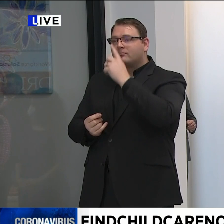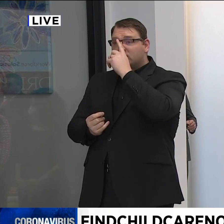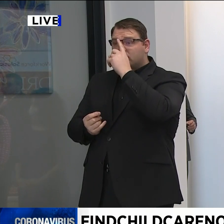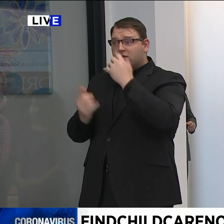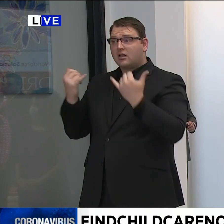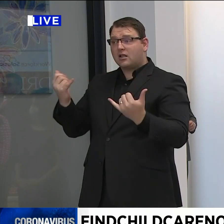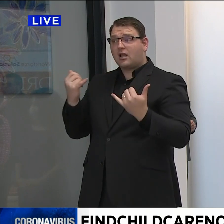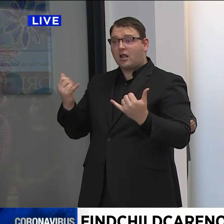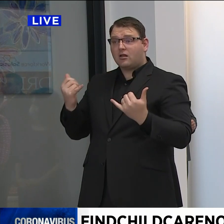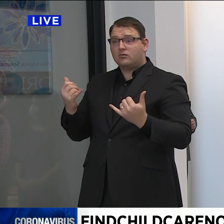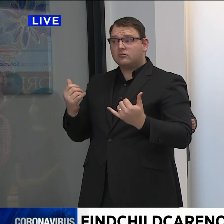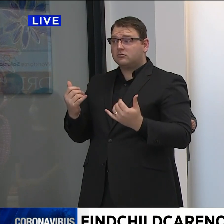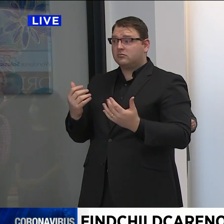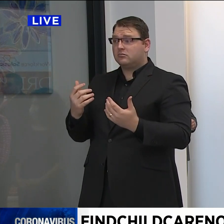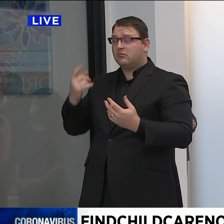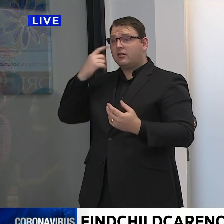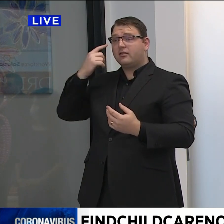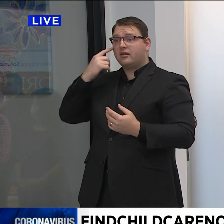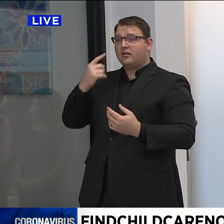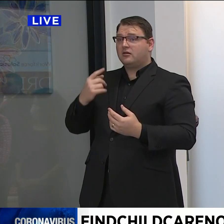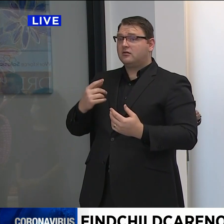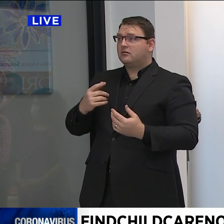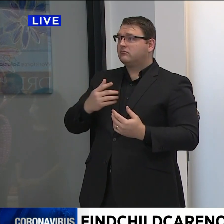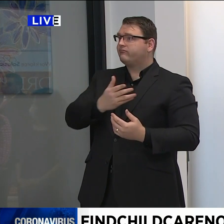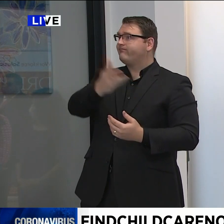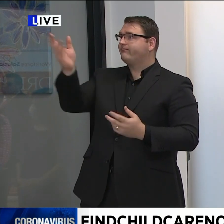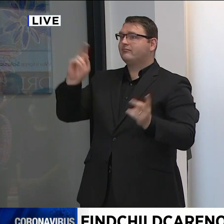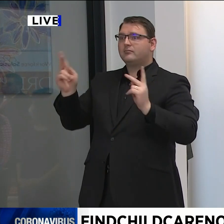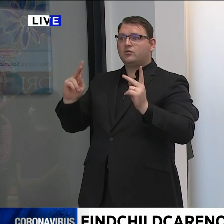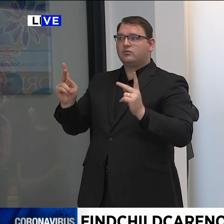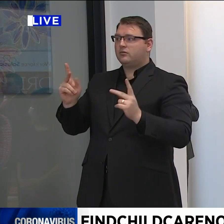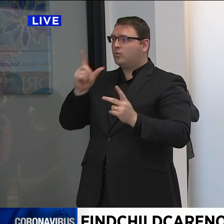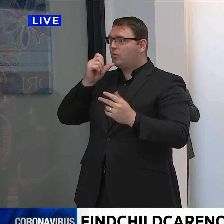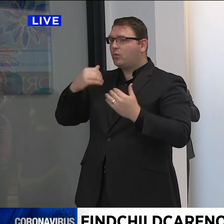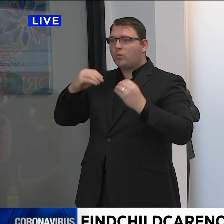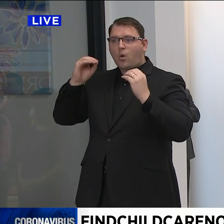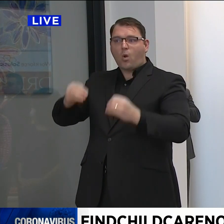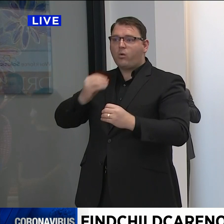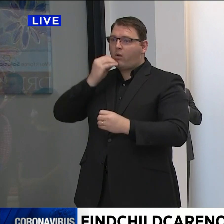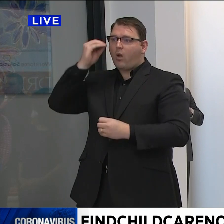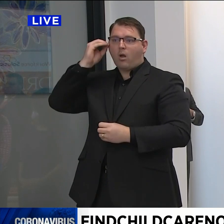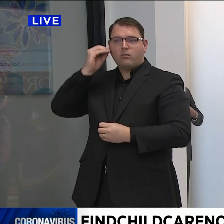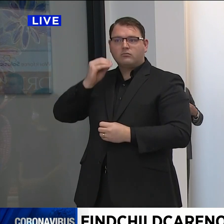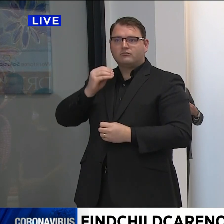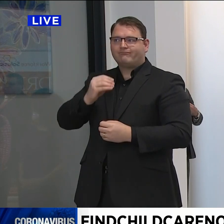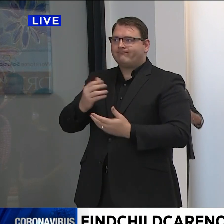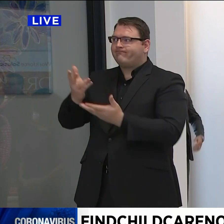you’re an essential worker, but what if you don’t have a home what if you don’t have a home to stay in what then to stay in what then and so we can’t take